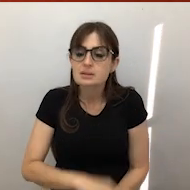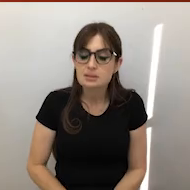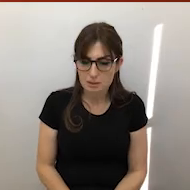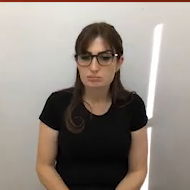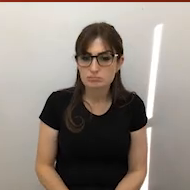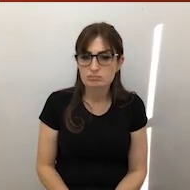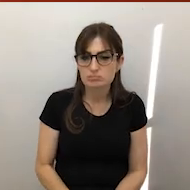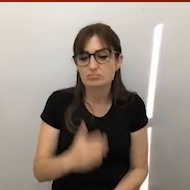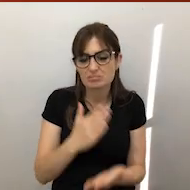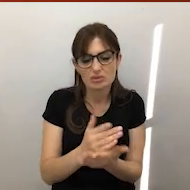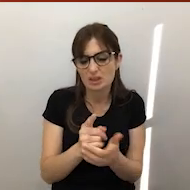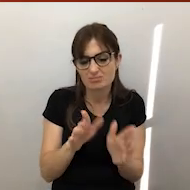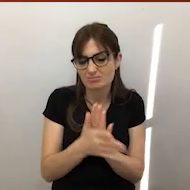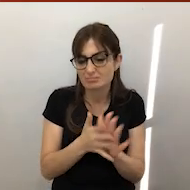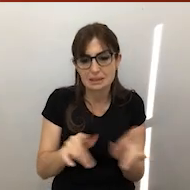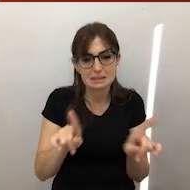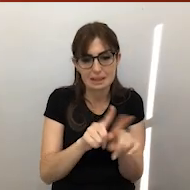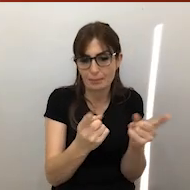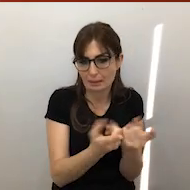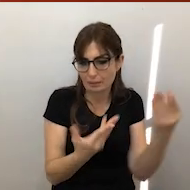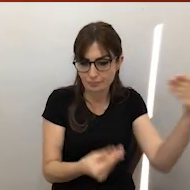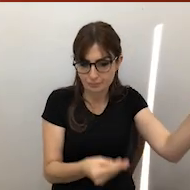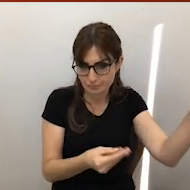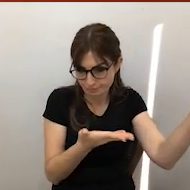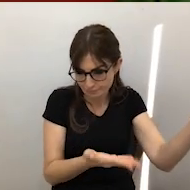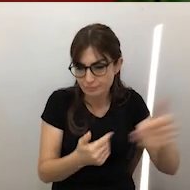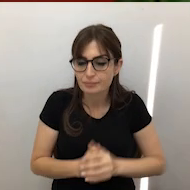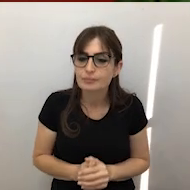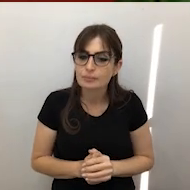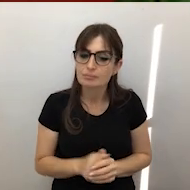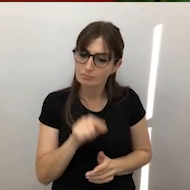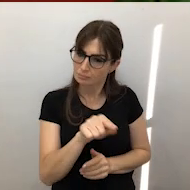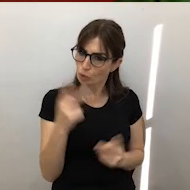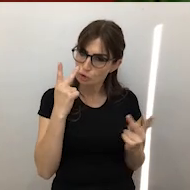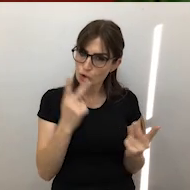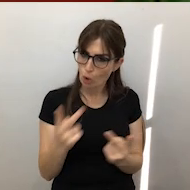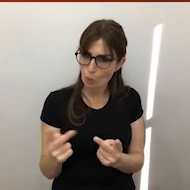But fundamentally, they all refer to the same document. So what does a balance sheet show?